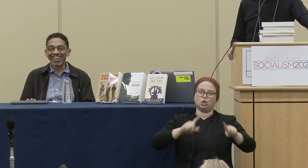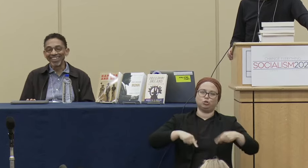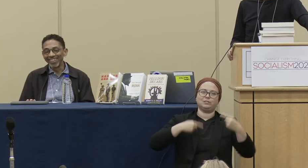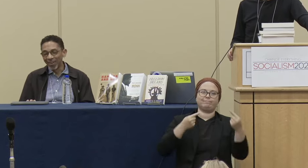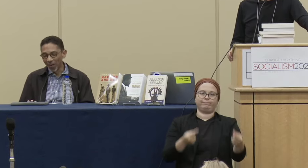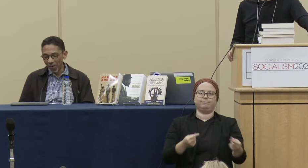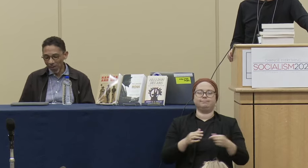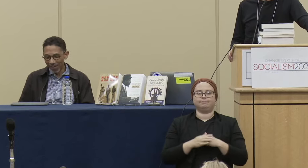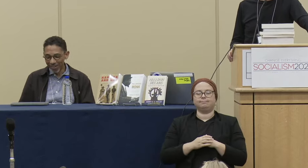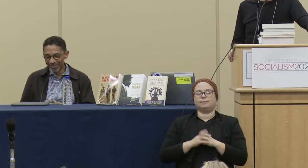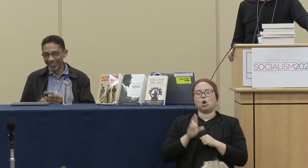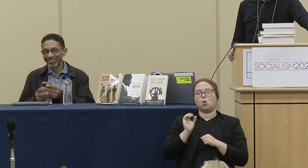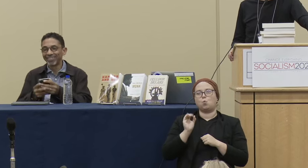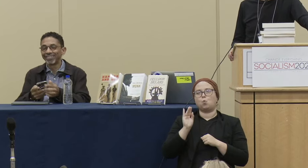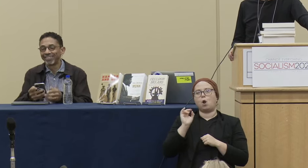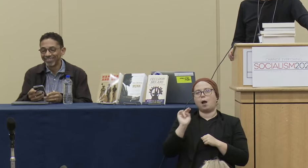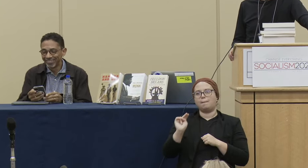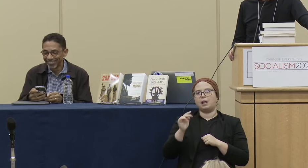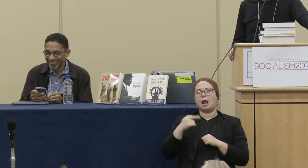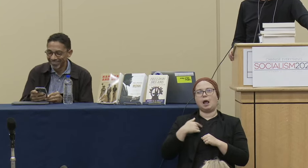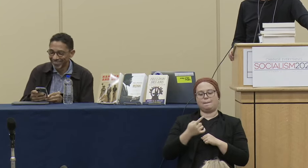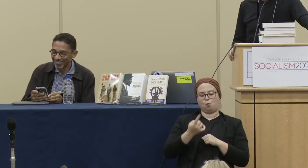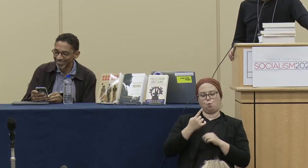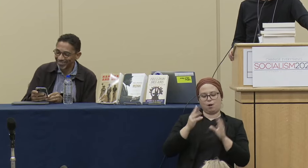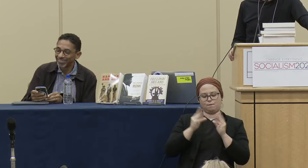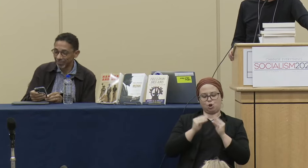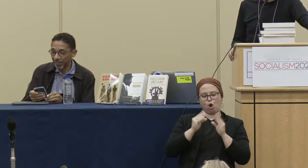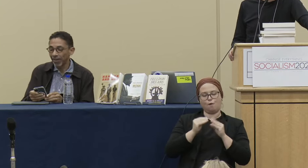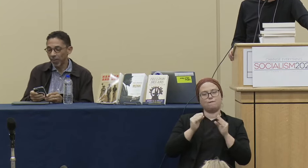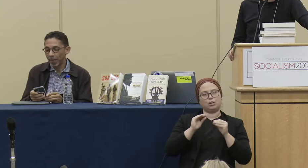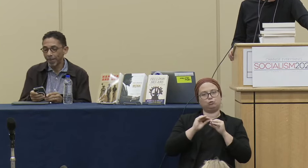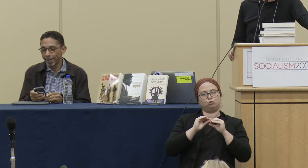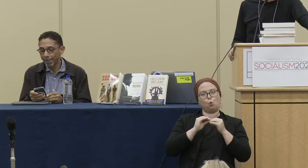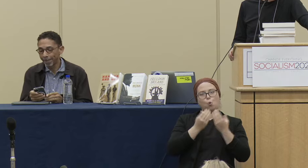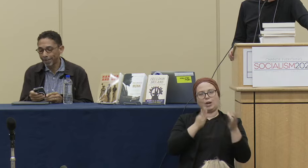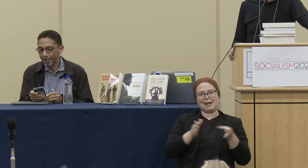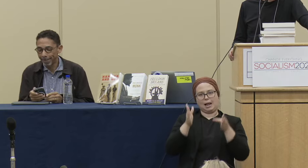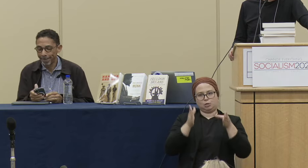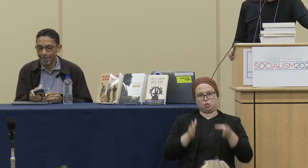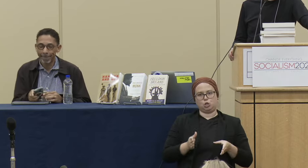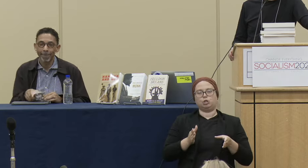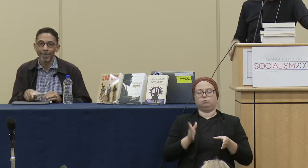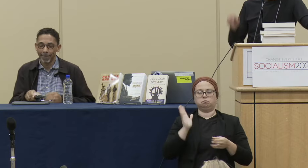That Robin is with us this evening is a milestone many years in the making. Robin has been -- I'm one of the